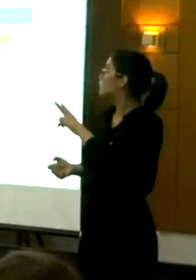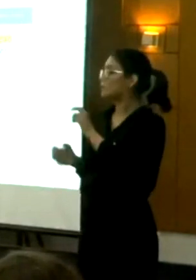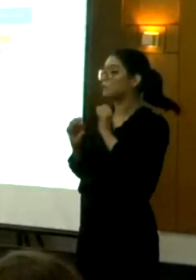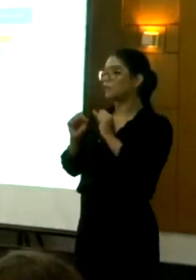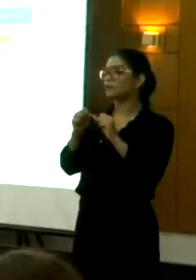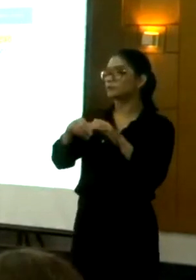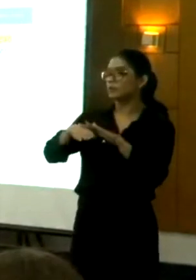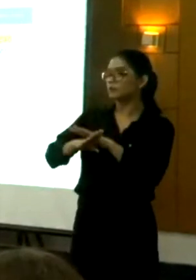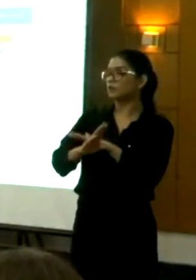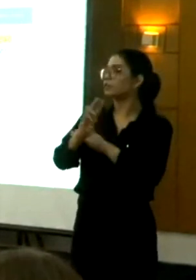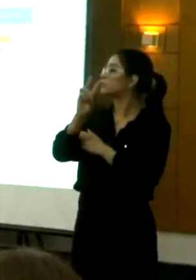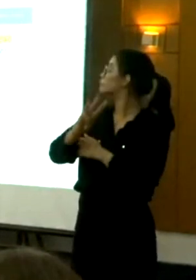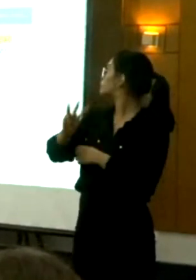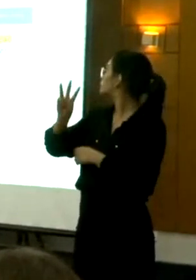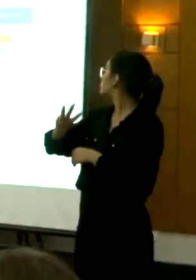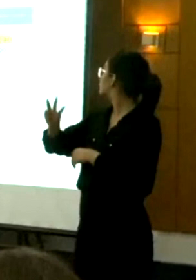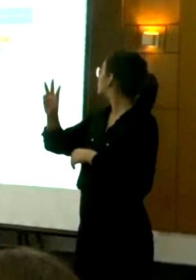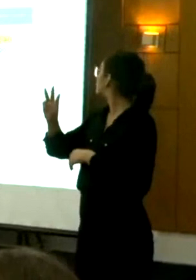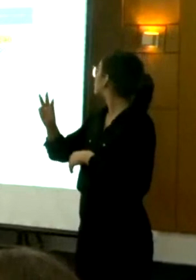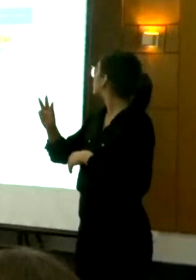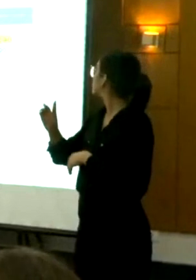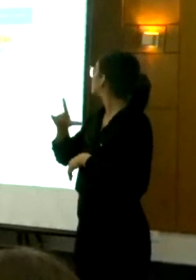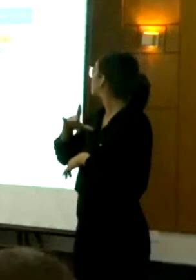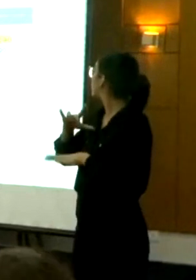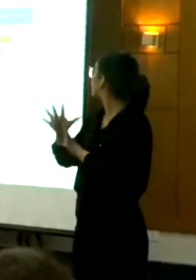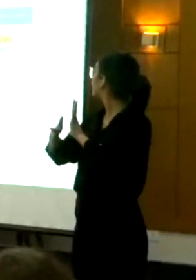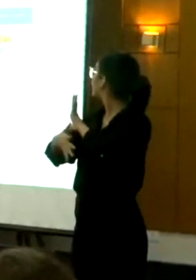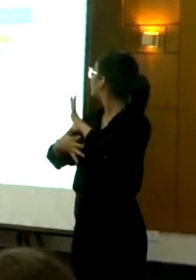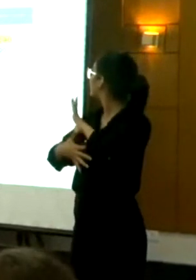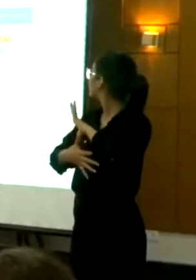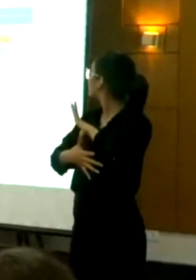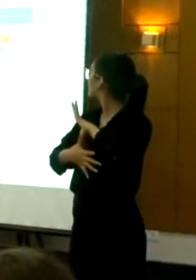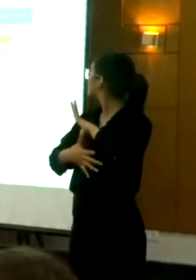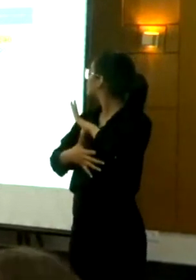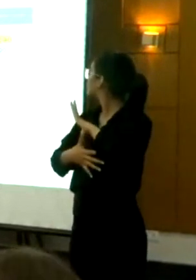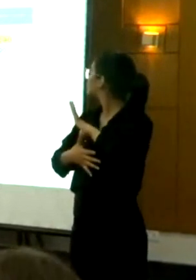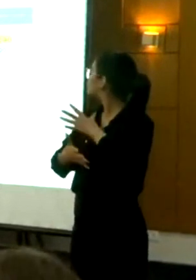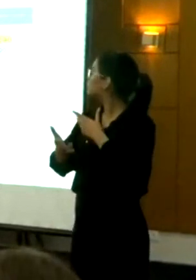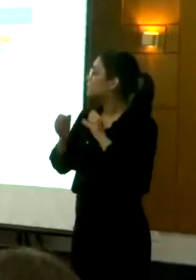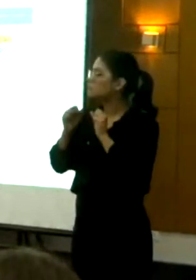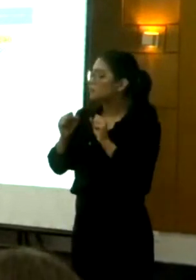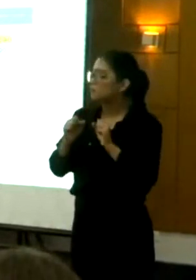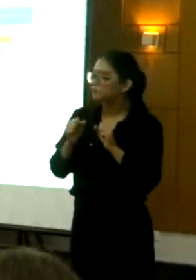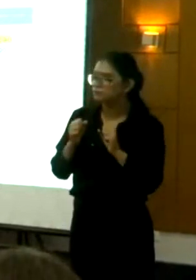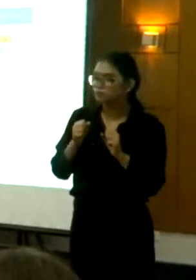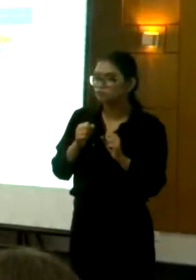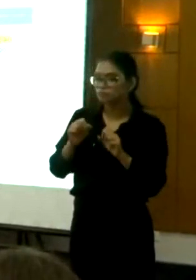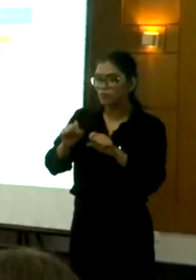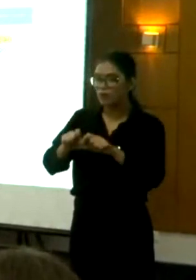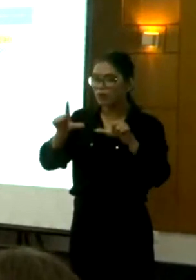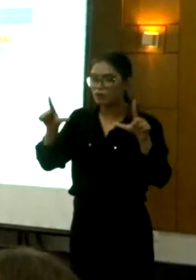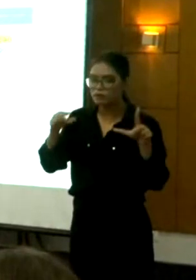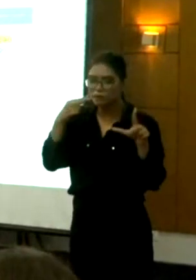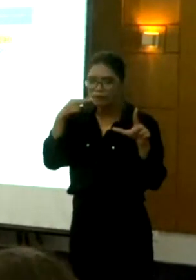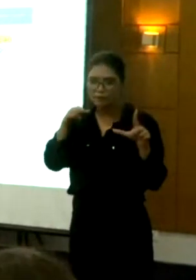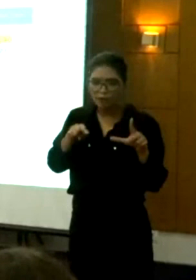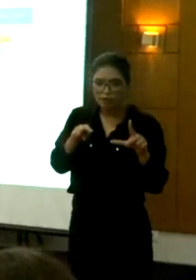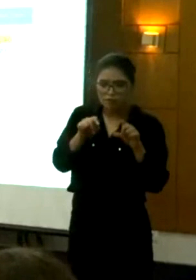which has the interactive atlas where you can analyze the data you can search there for the quarter you can zoom in on your region